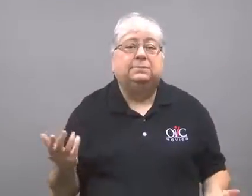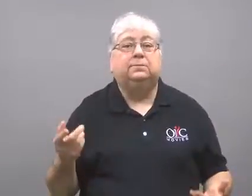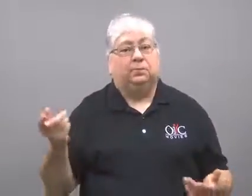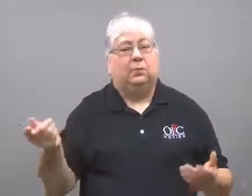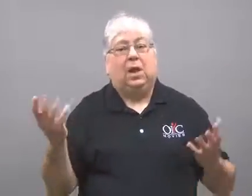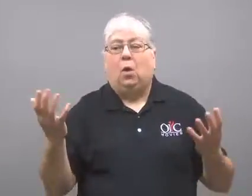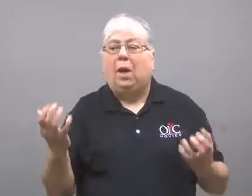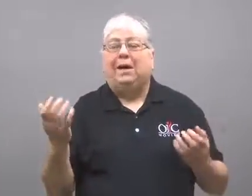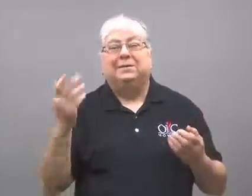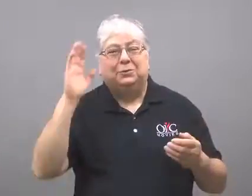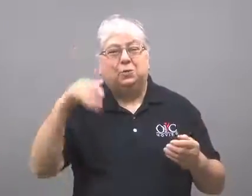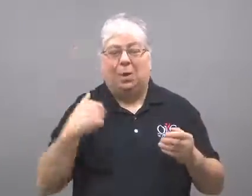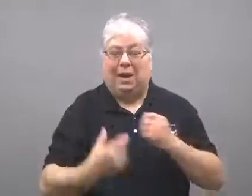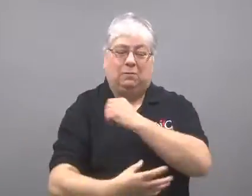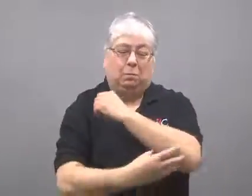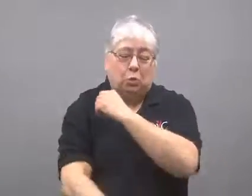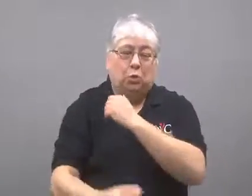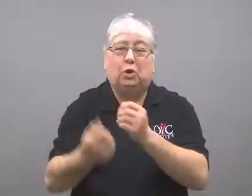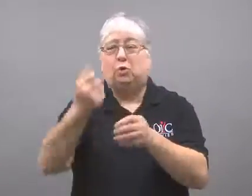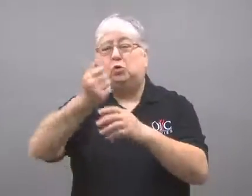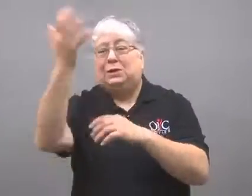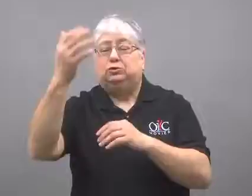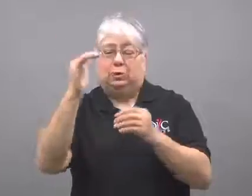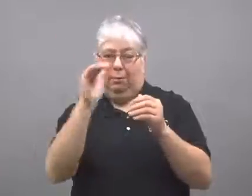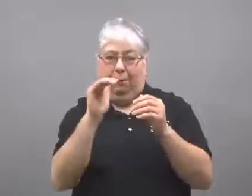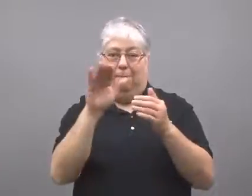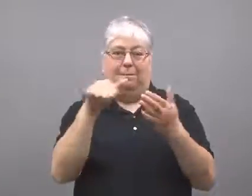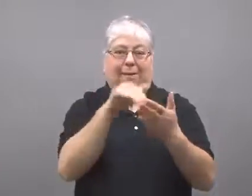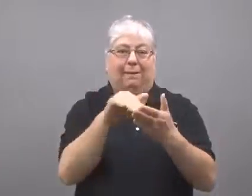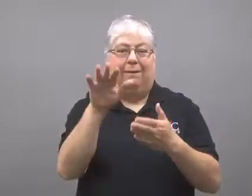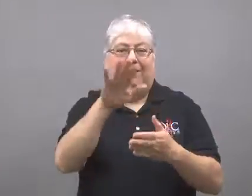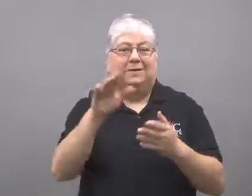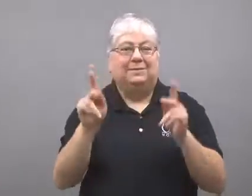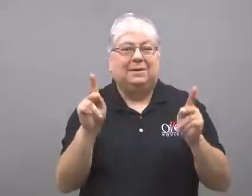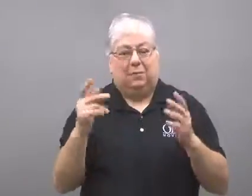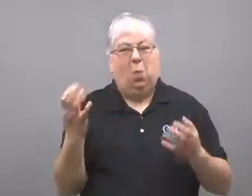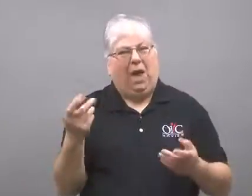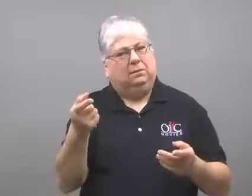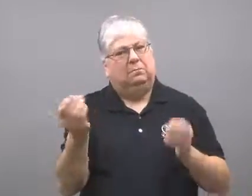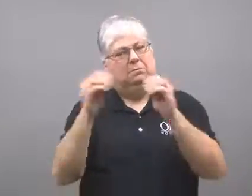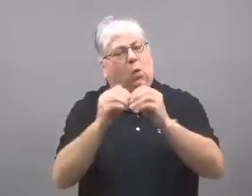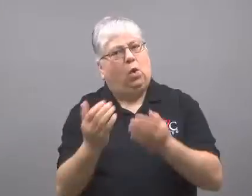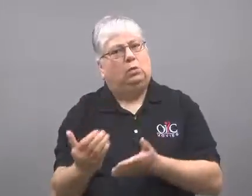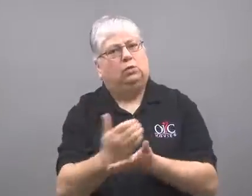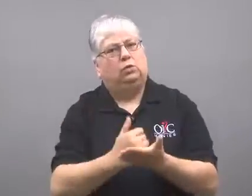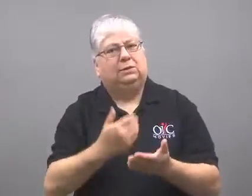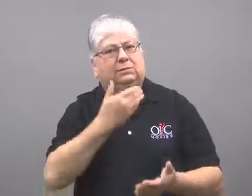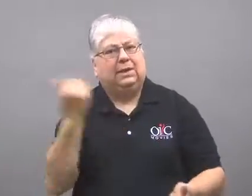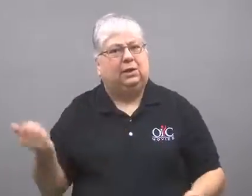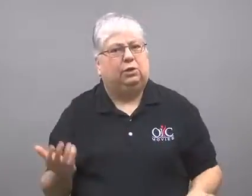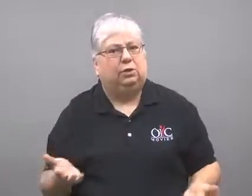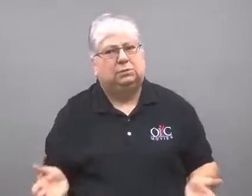She wants to make life better for the middle class,